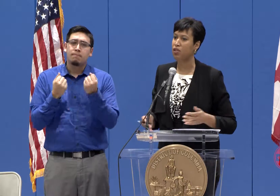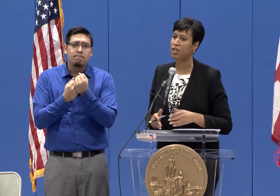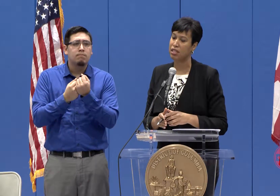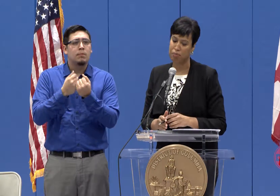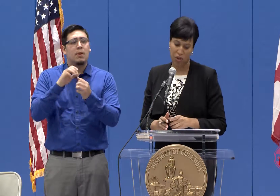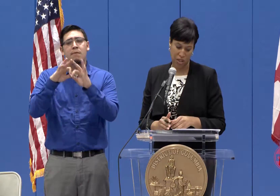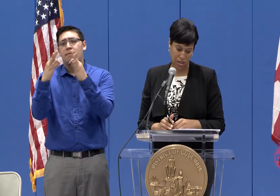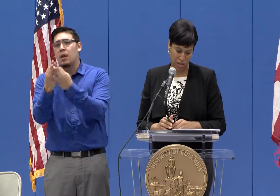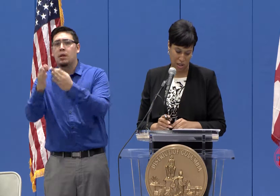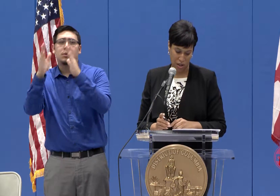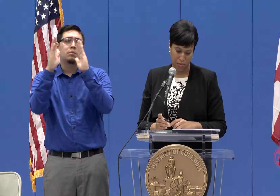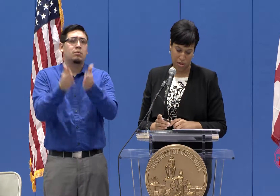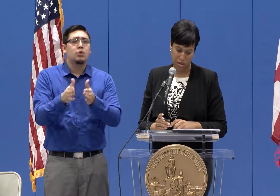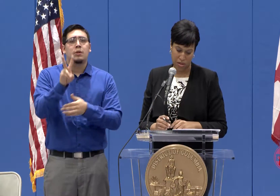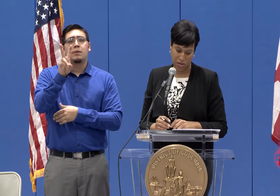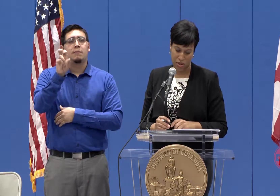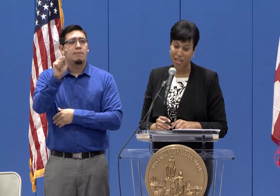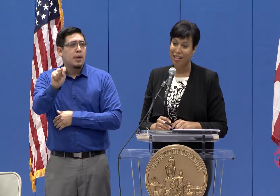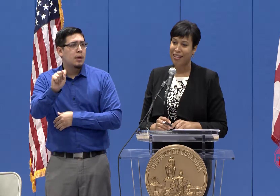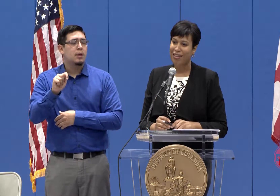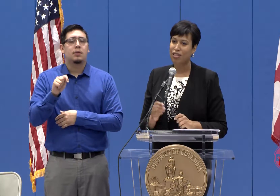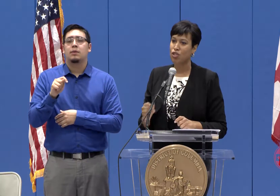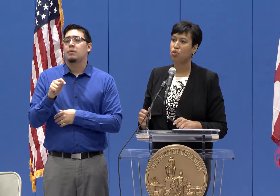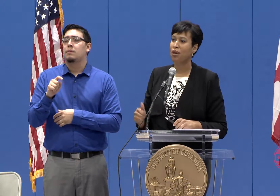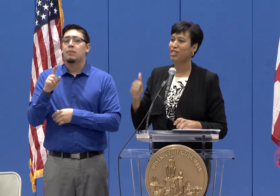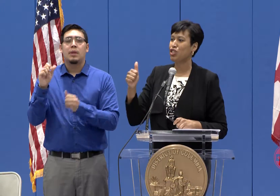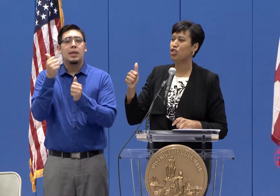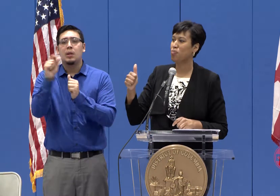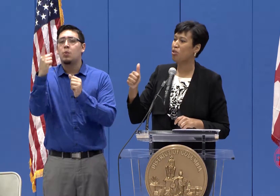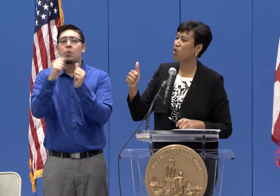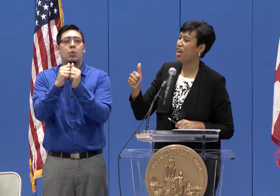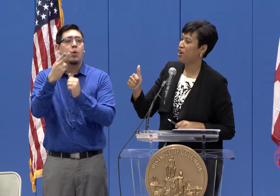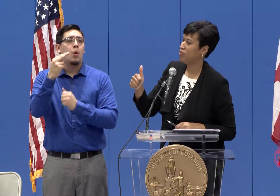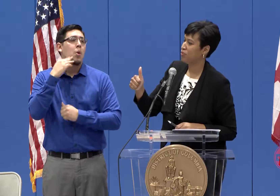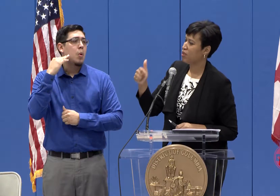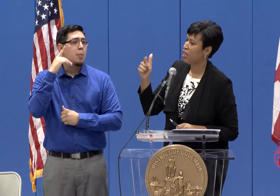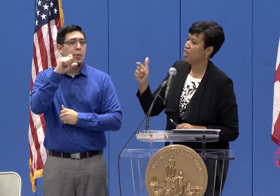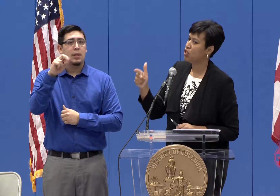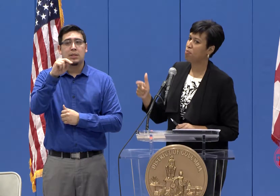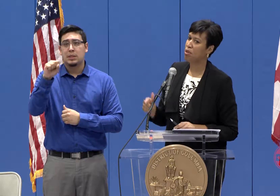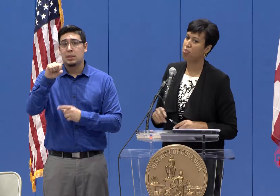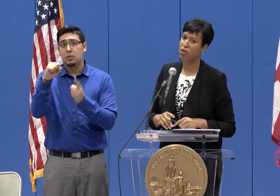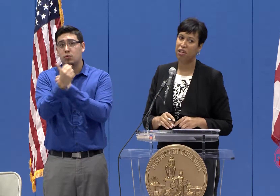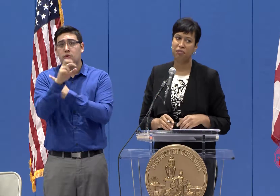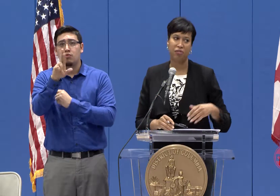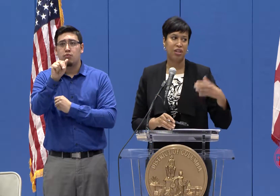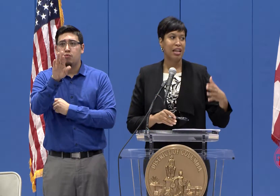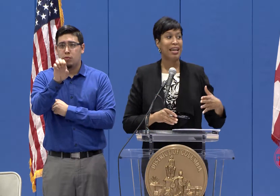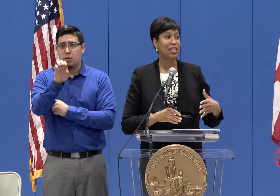A VETERAN EXPERIENCING HOMELESSNESS, THE SITUATION SHOULD BE RARE. IT SHOULD BE BRIEF, AND IT